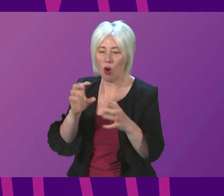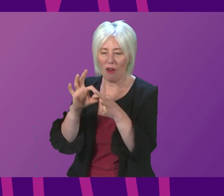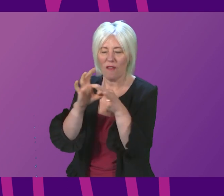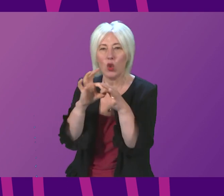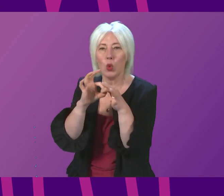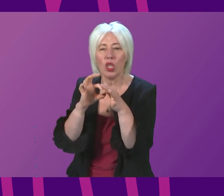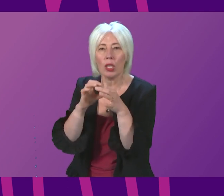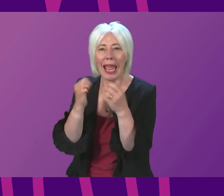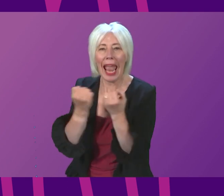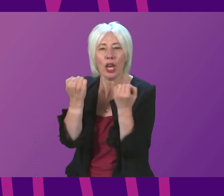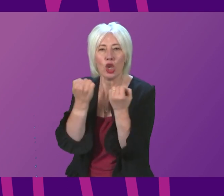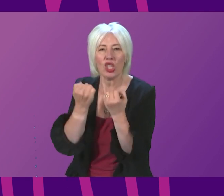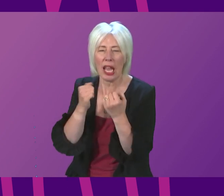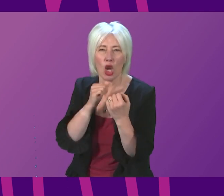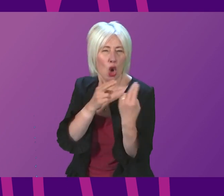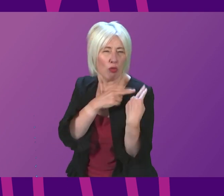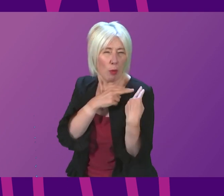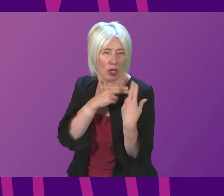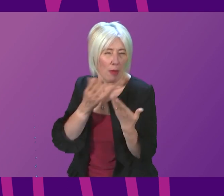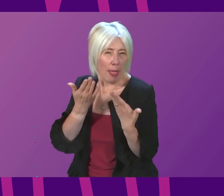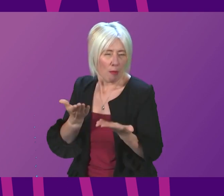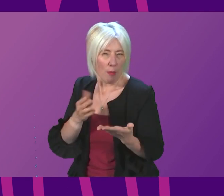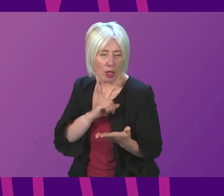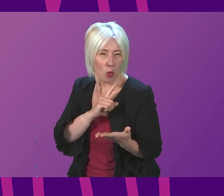It would be irresponsible to be anything other than that, because there is an awful long